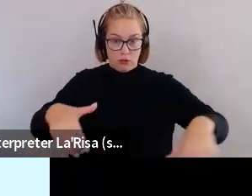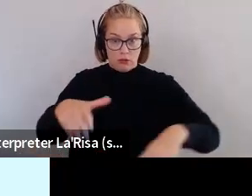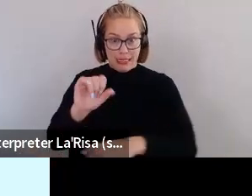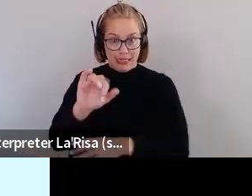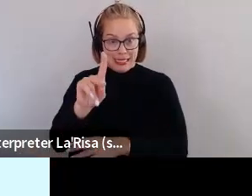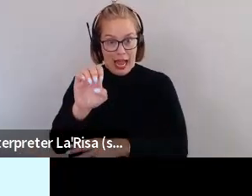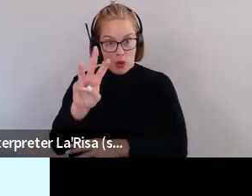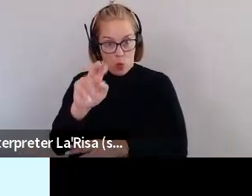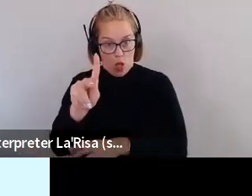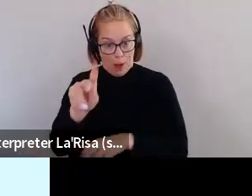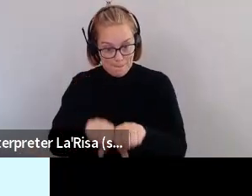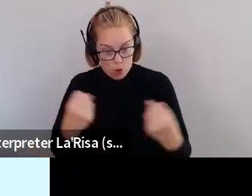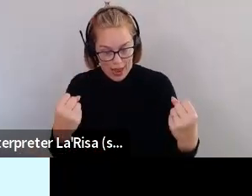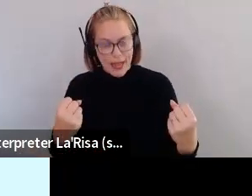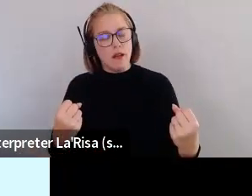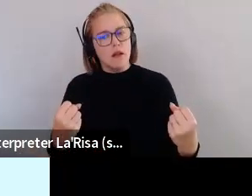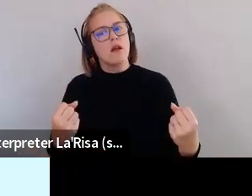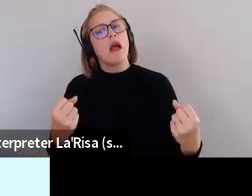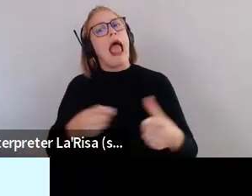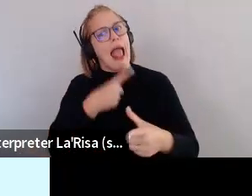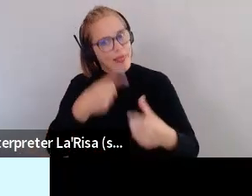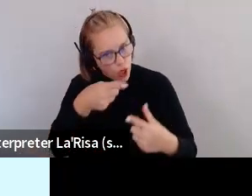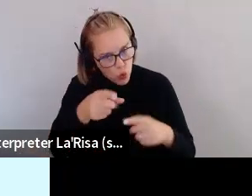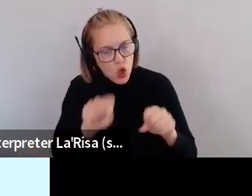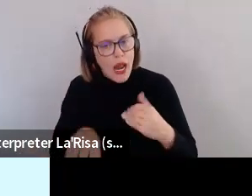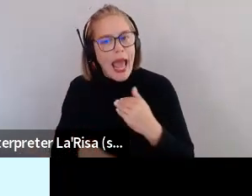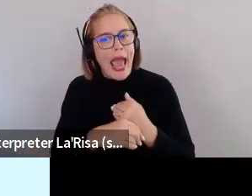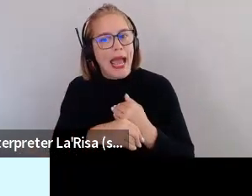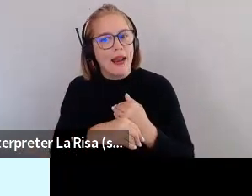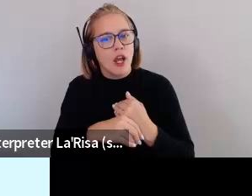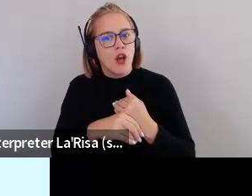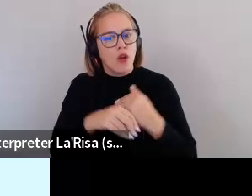said that if a sidewalk breaks, they would put in a curb cuts. Sidewalks